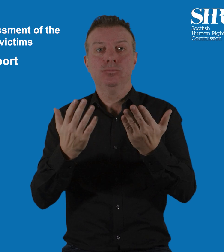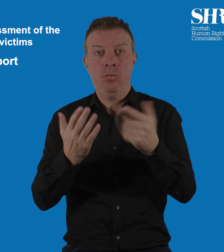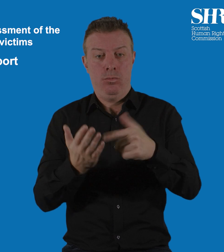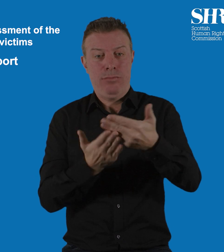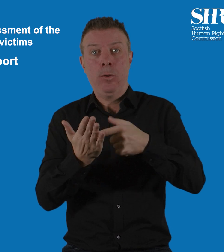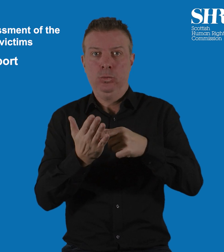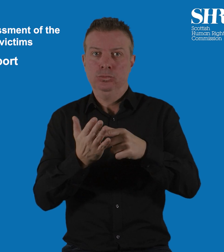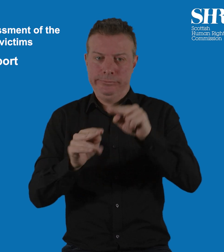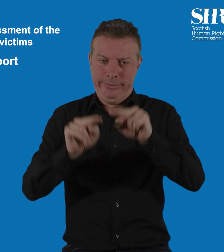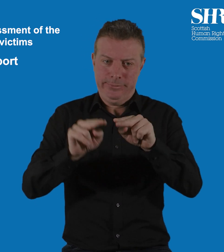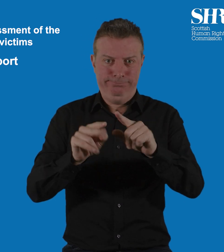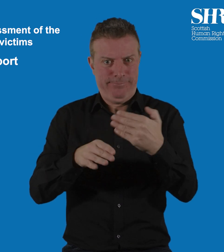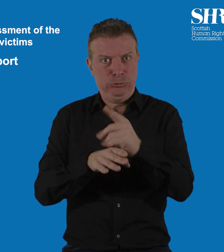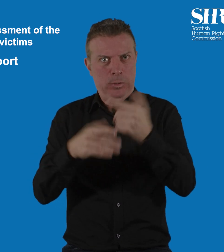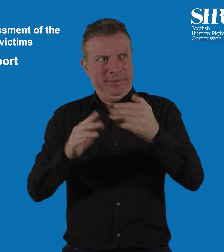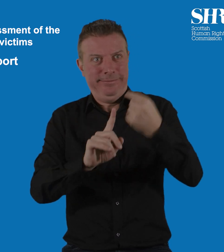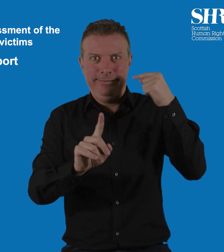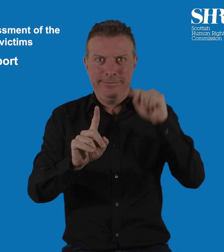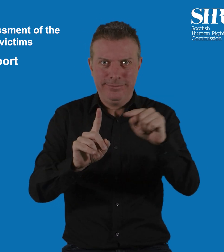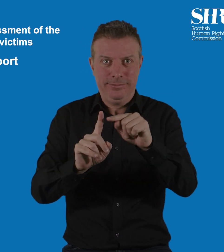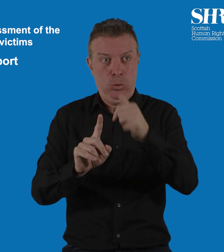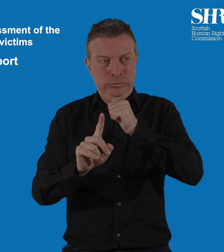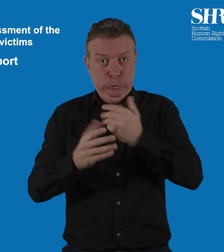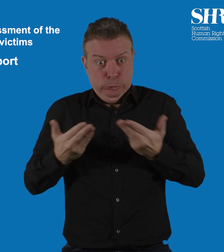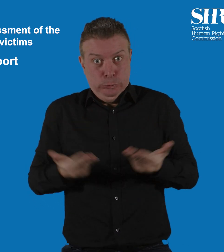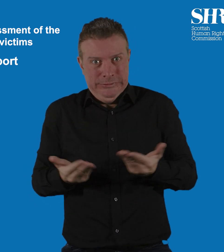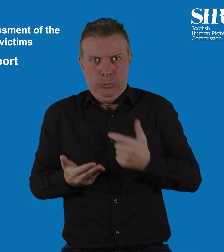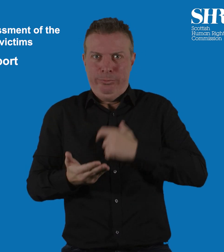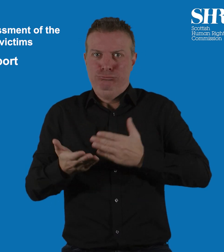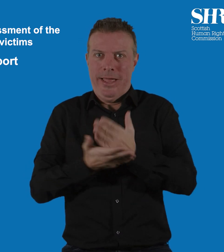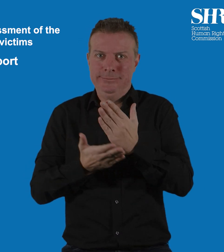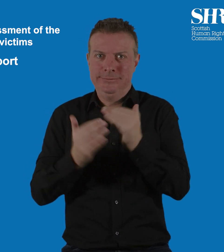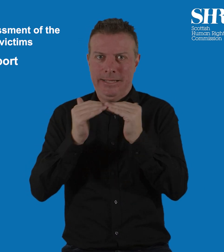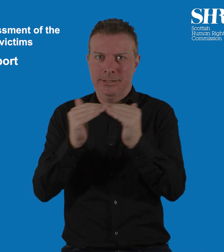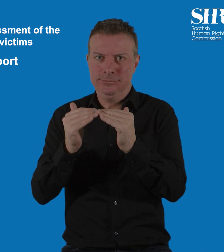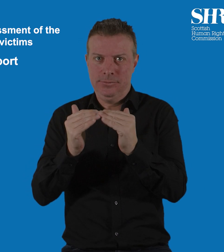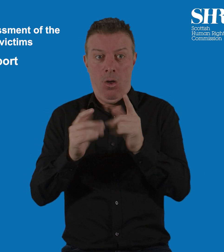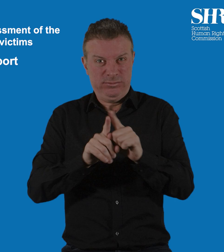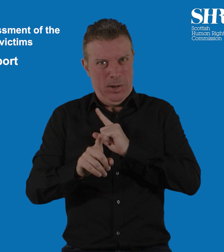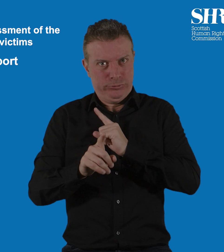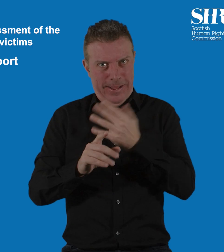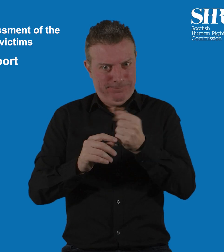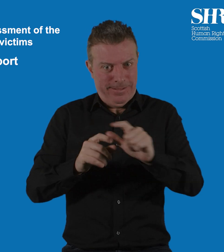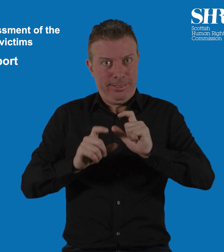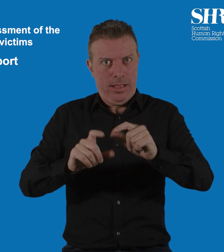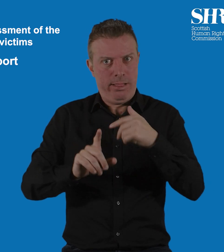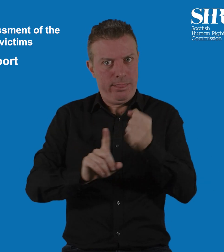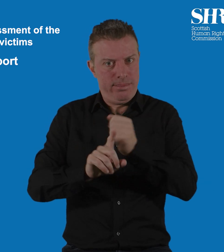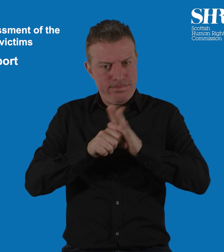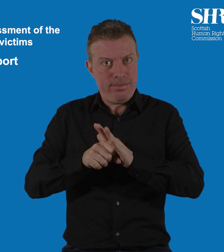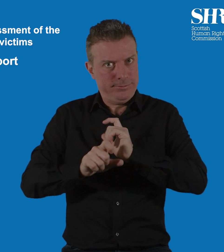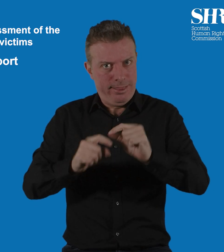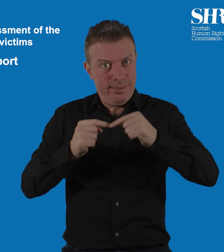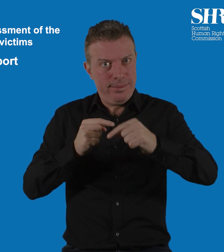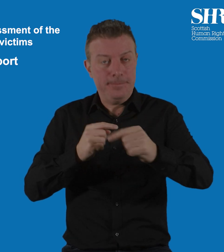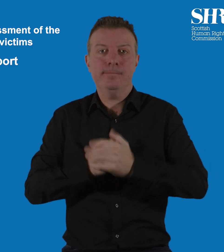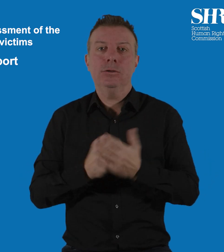Therefore, this report assesses those actions using today’s human rights standards, focusing on ongoing harm.